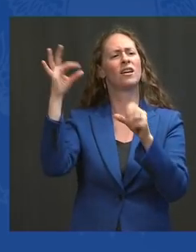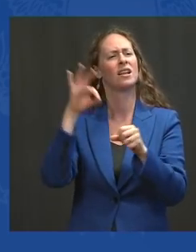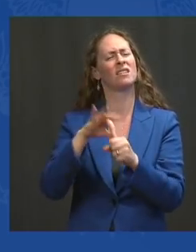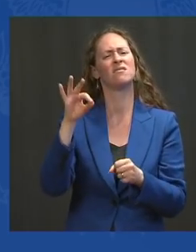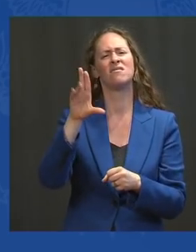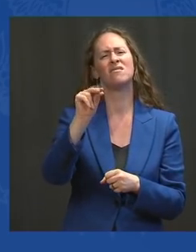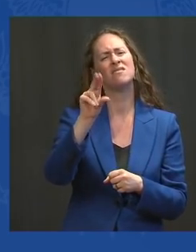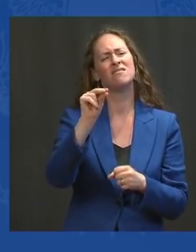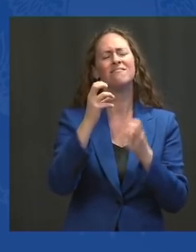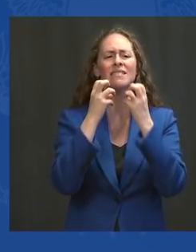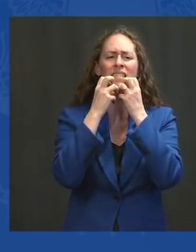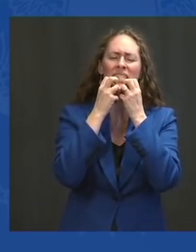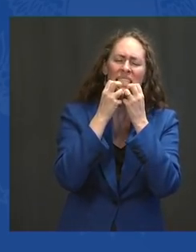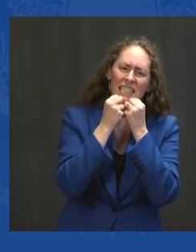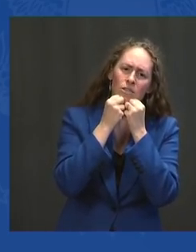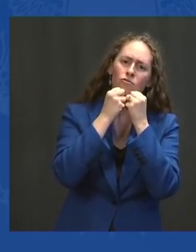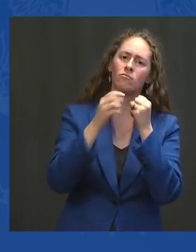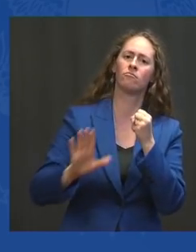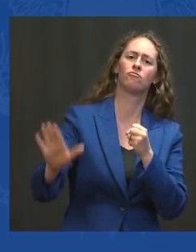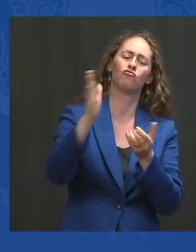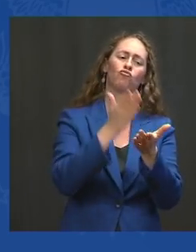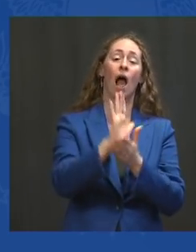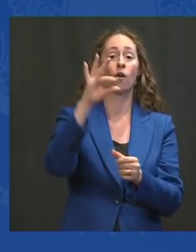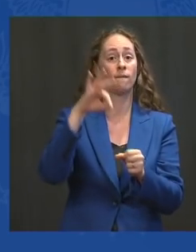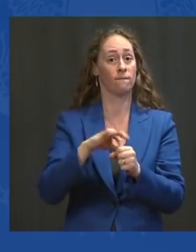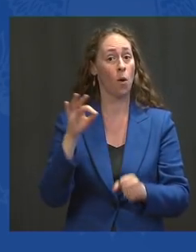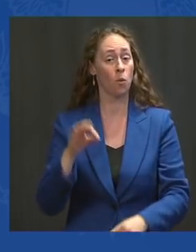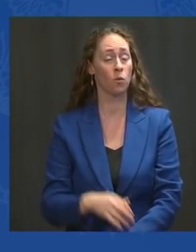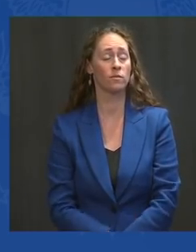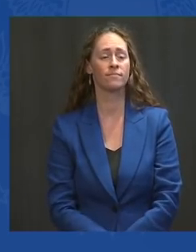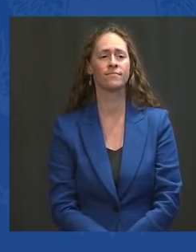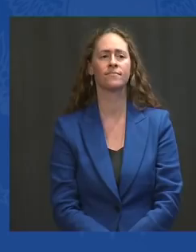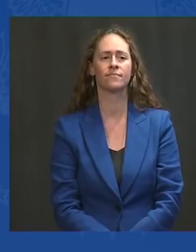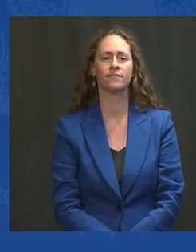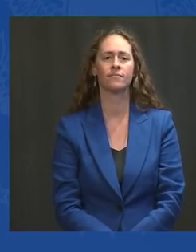Have you no shame?